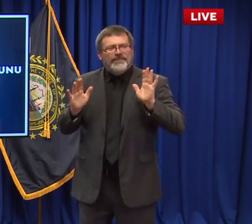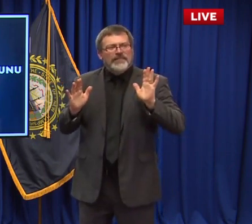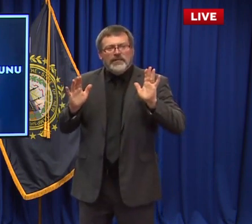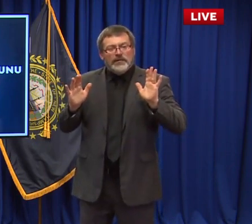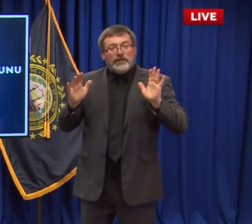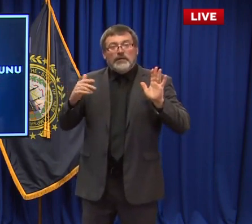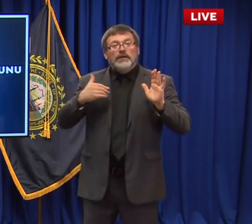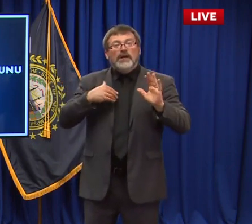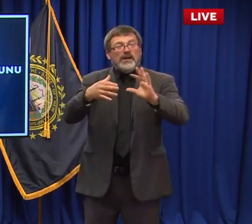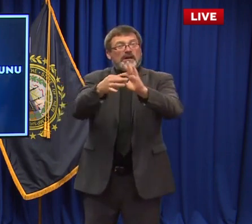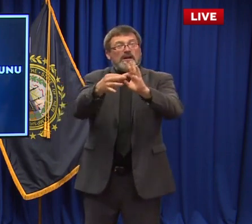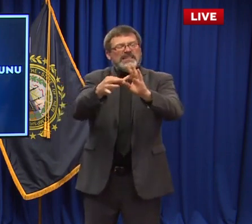ANOTHER SURGE OR OUTBREAK SITUATION.